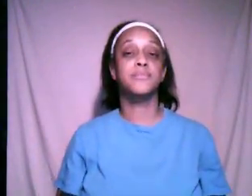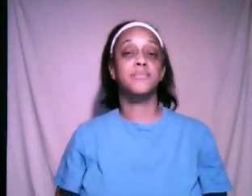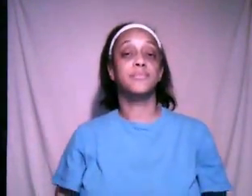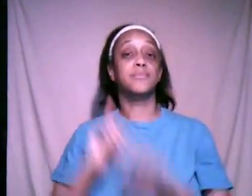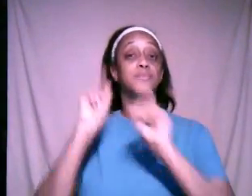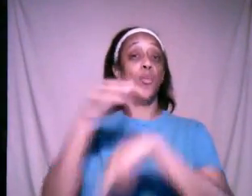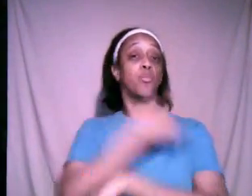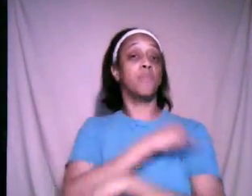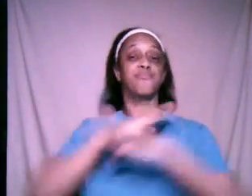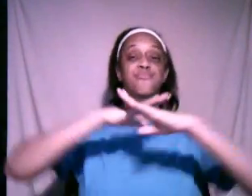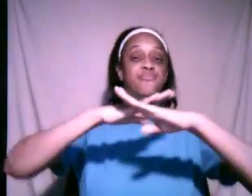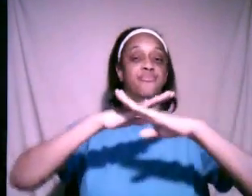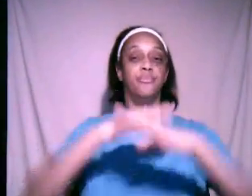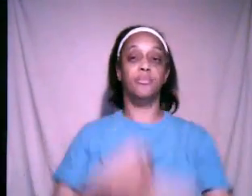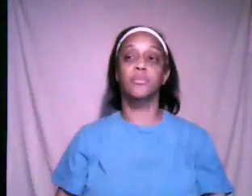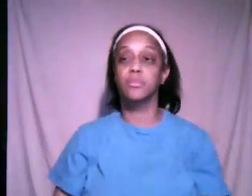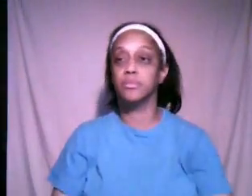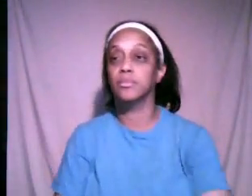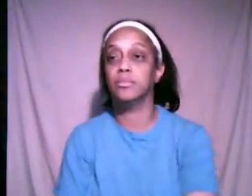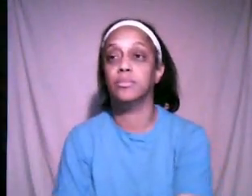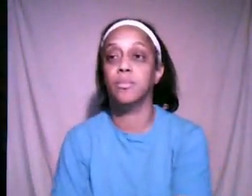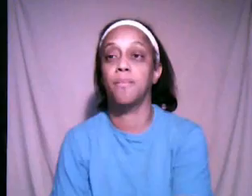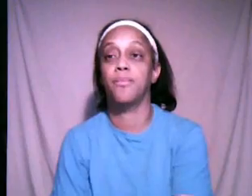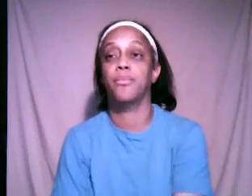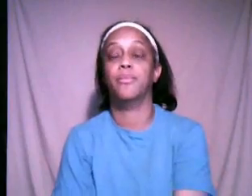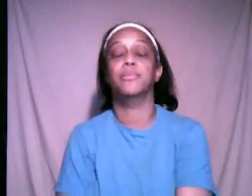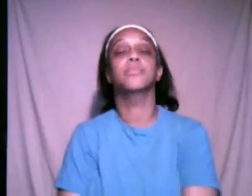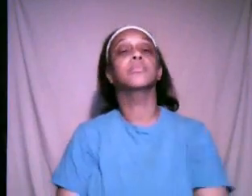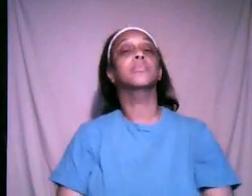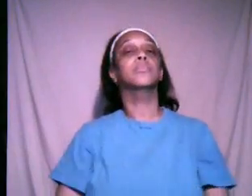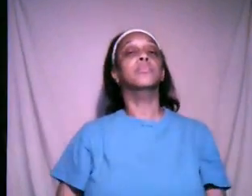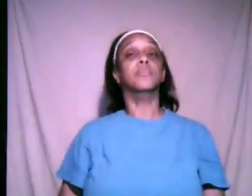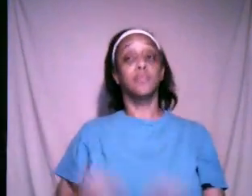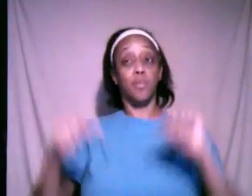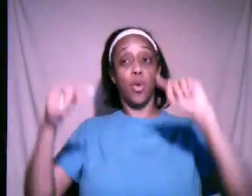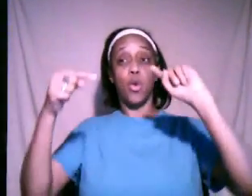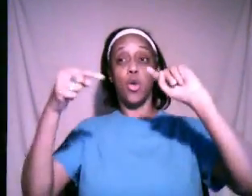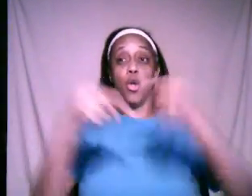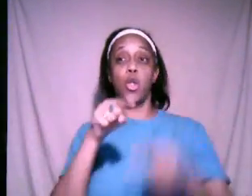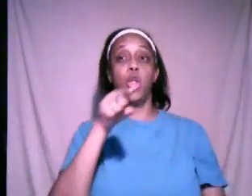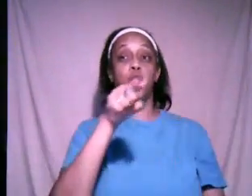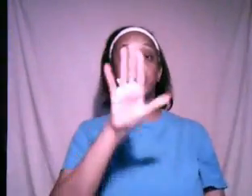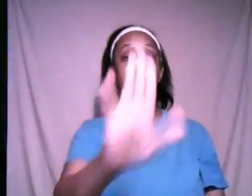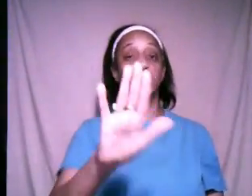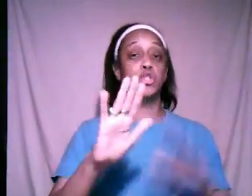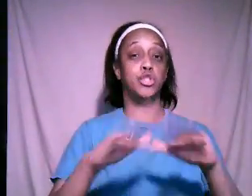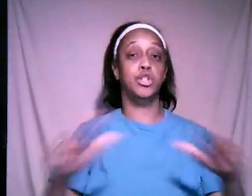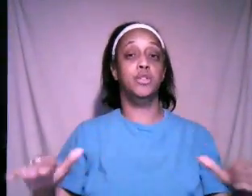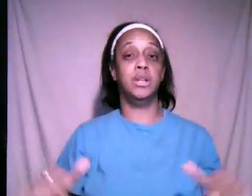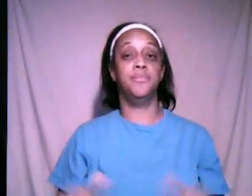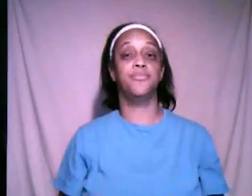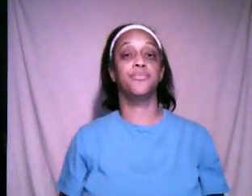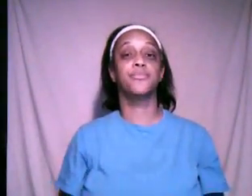* Prevented going hosptial. * Hurt your children.